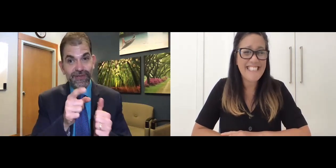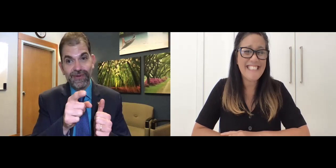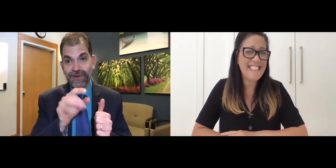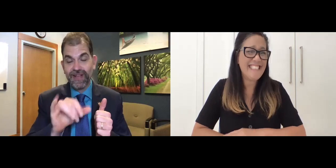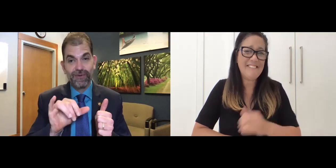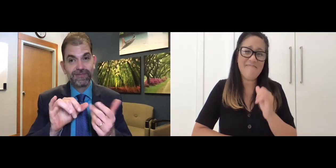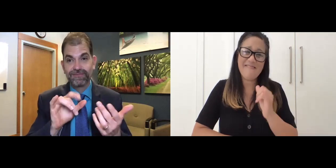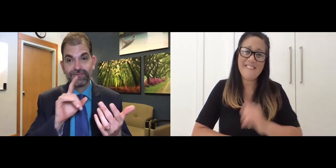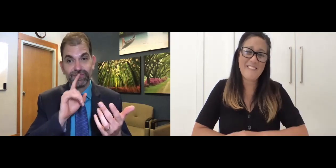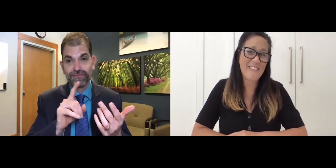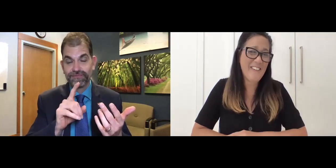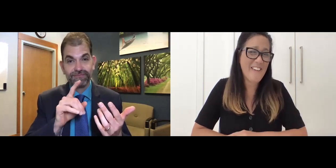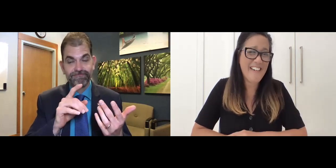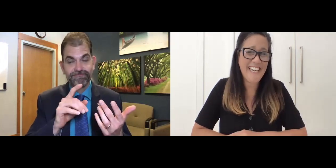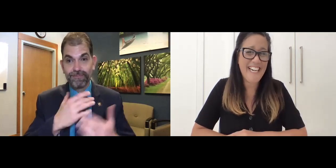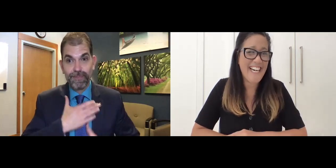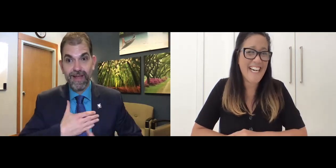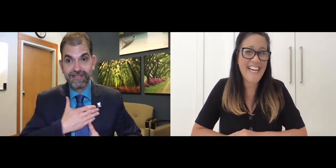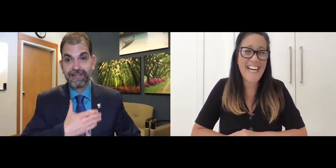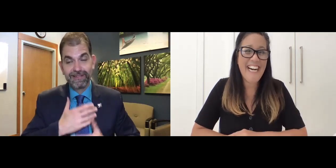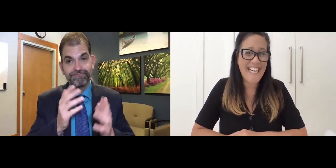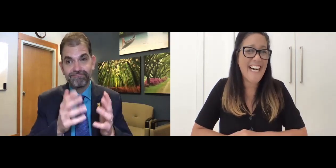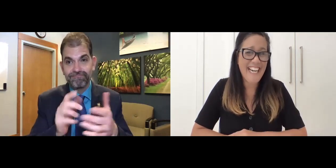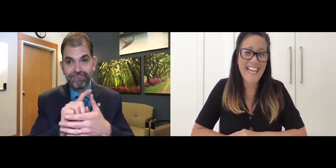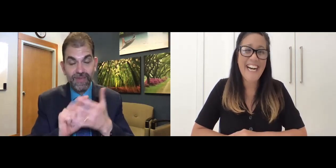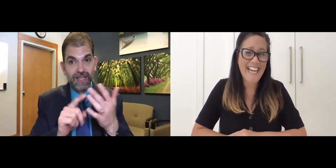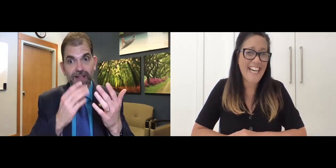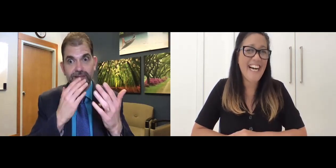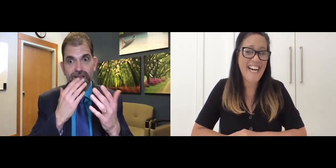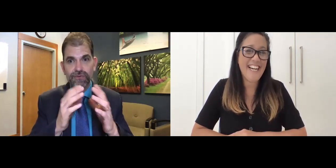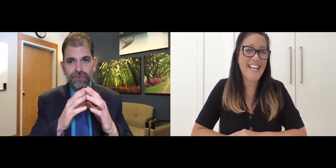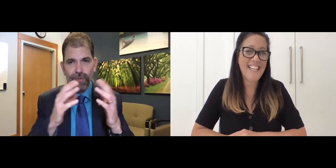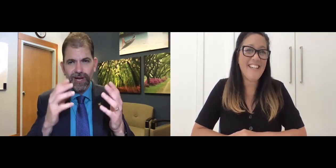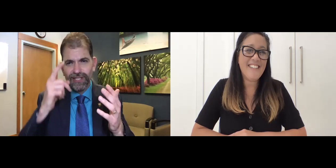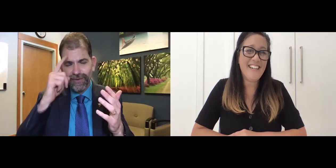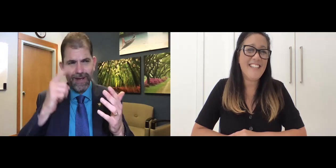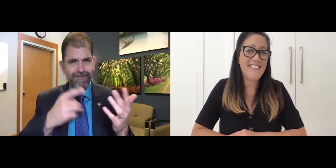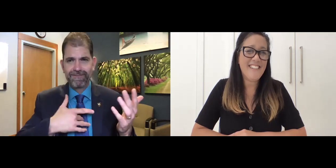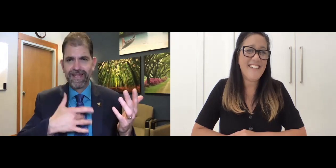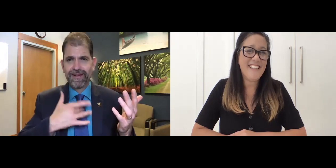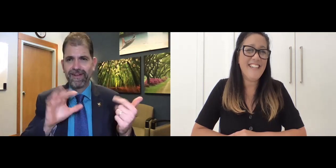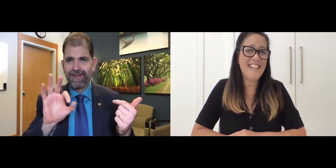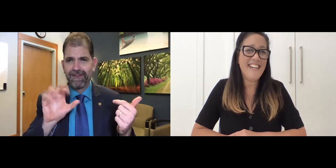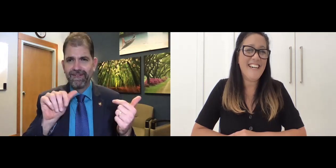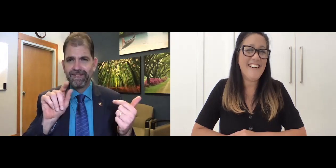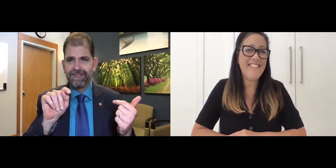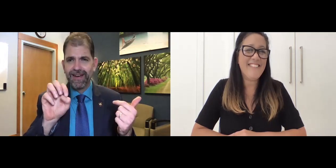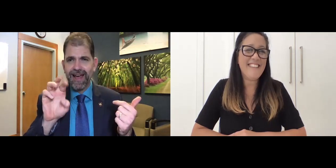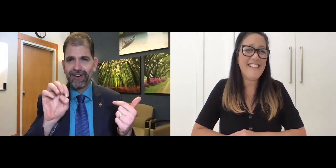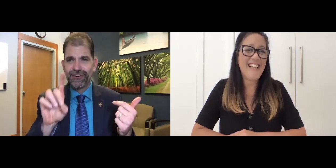great conversation with you, Christine, and what a pleasure to talk to you about these issues.